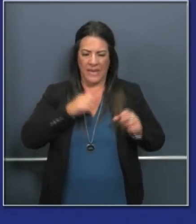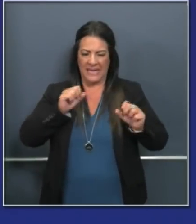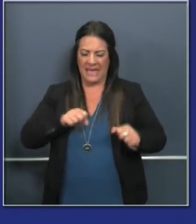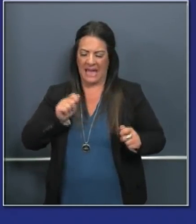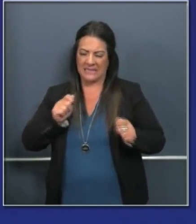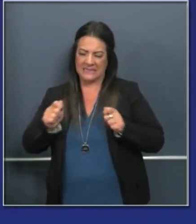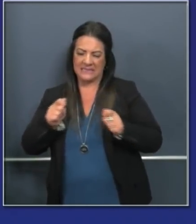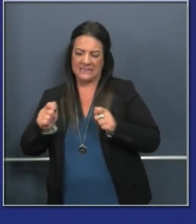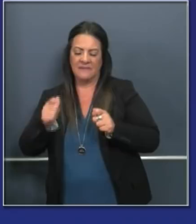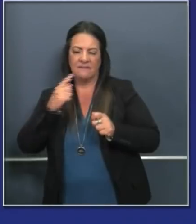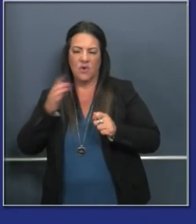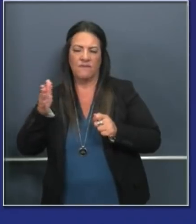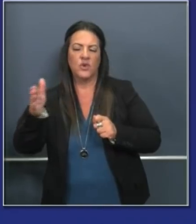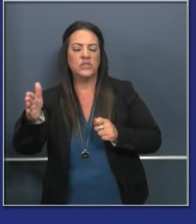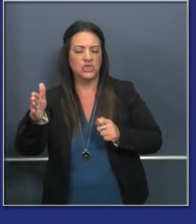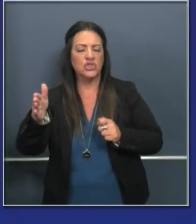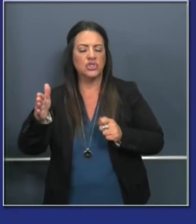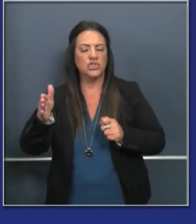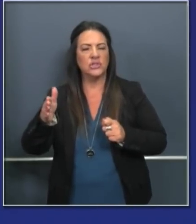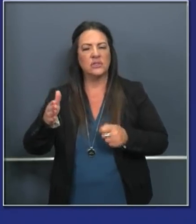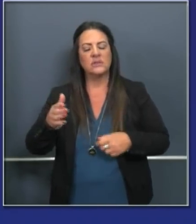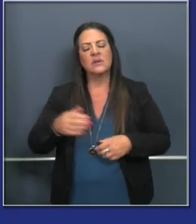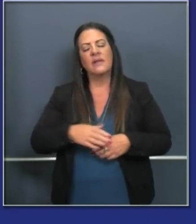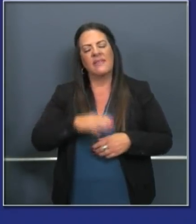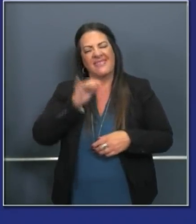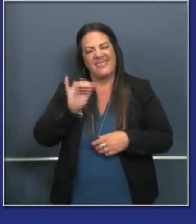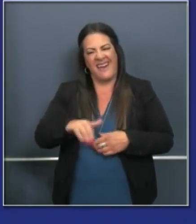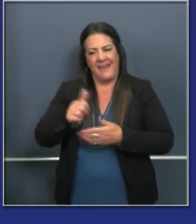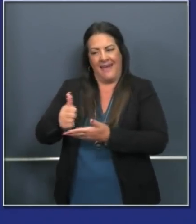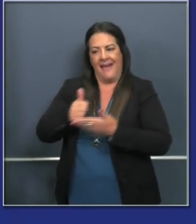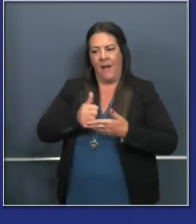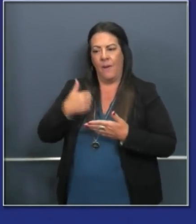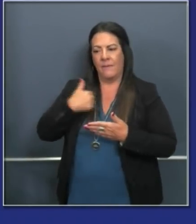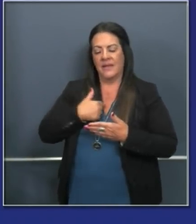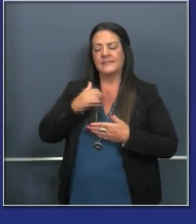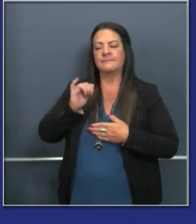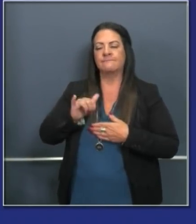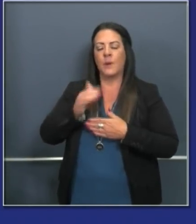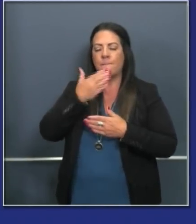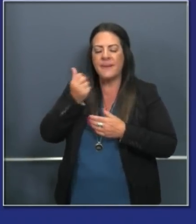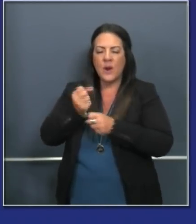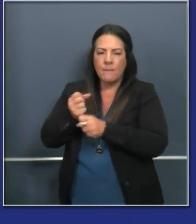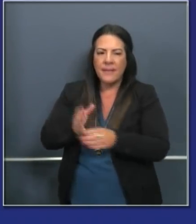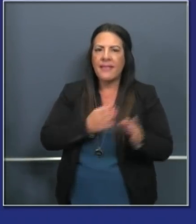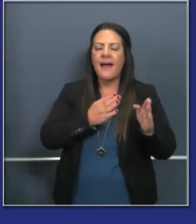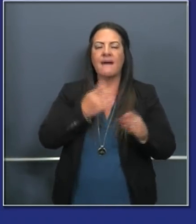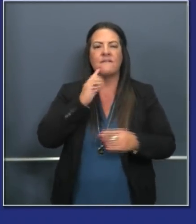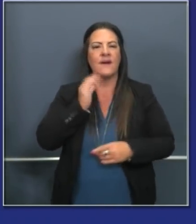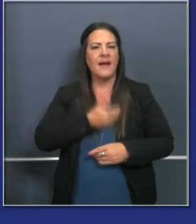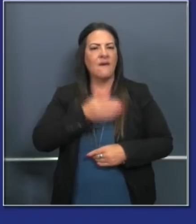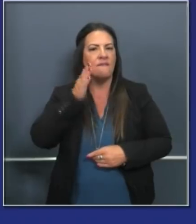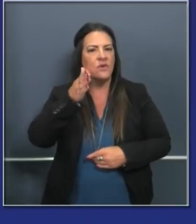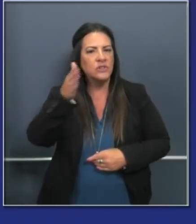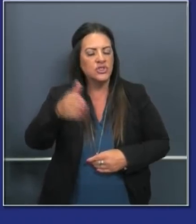DECISIONS AND SO IT ALLOWS US TO MODEL EXACTLY HOW WE NEED TO DESIGN ACTIVITIES AND